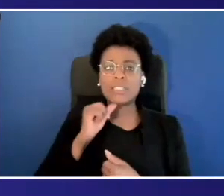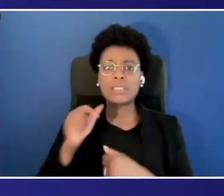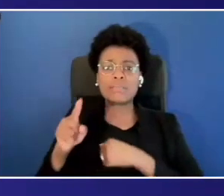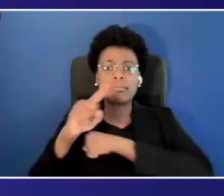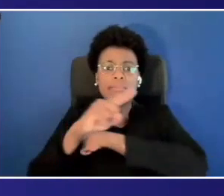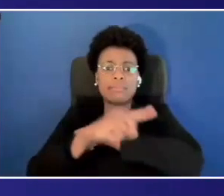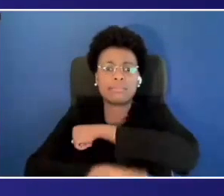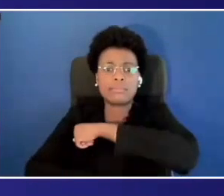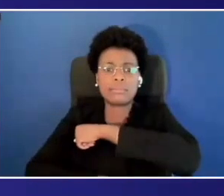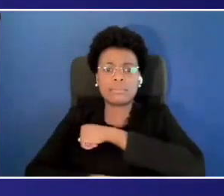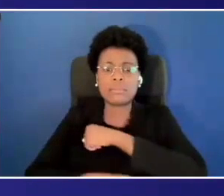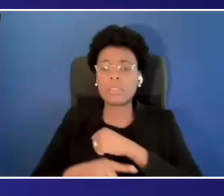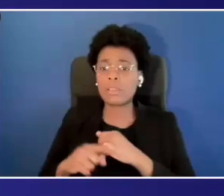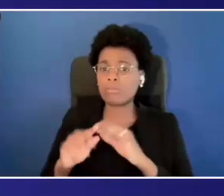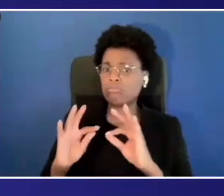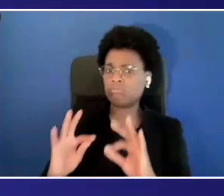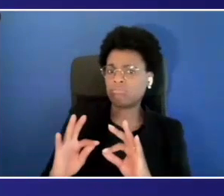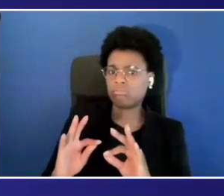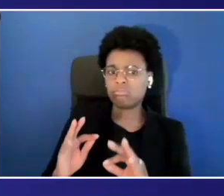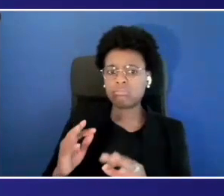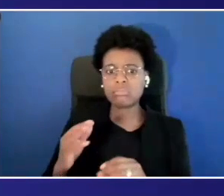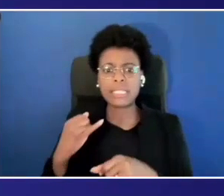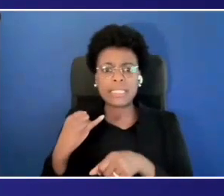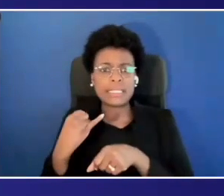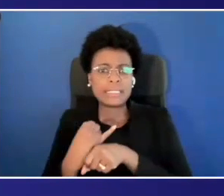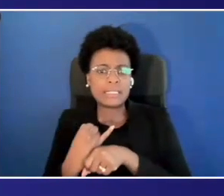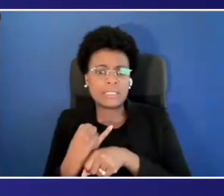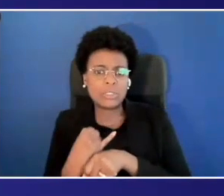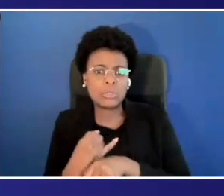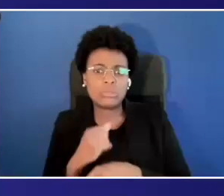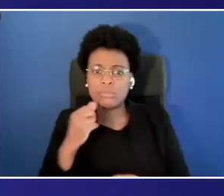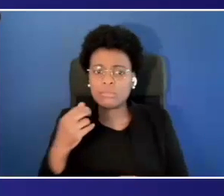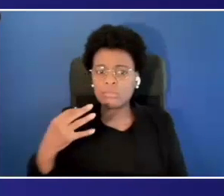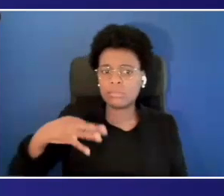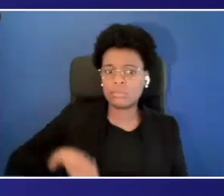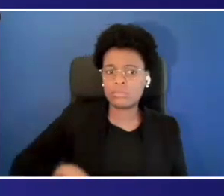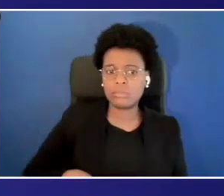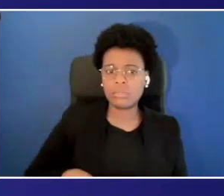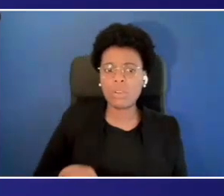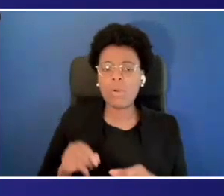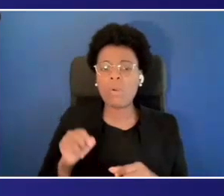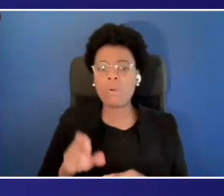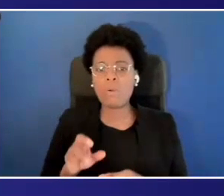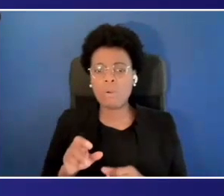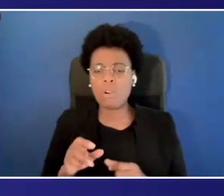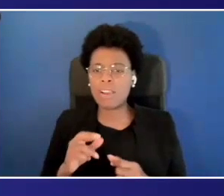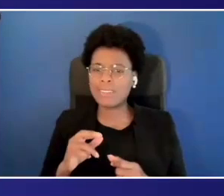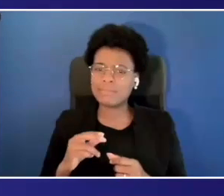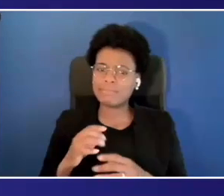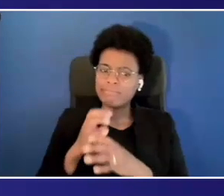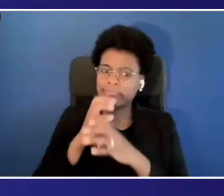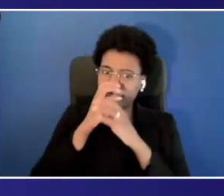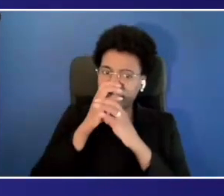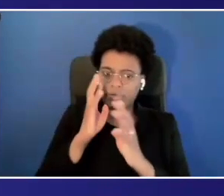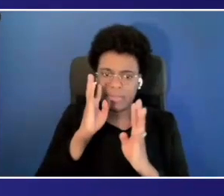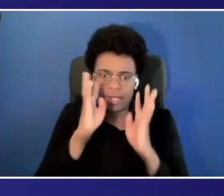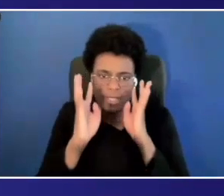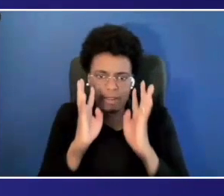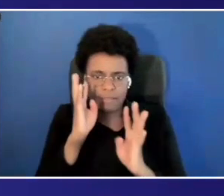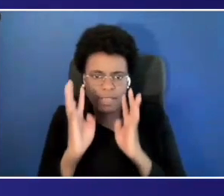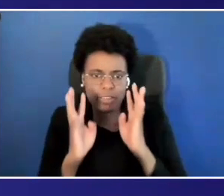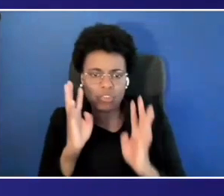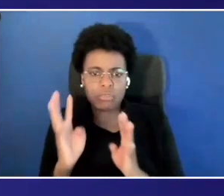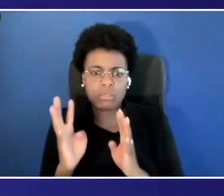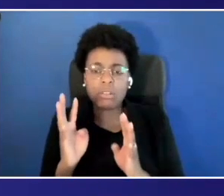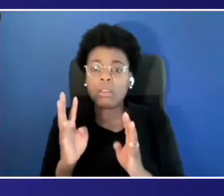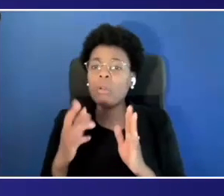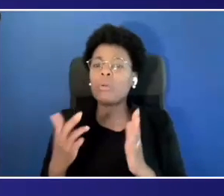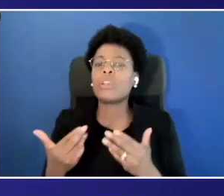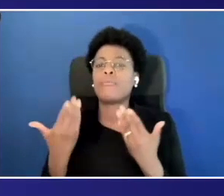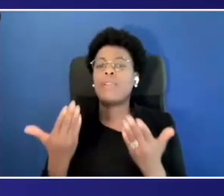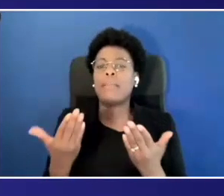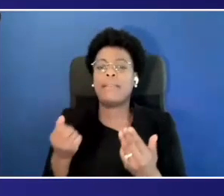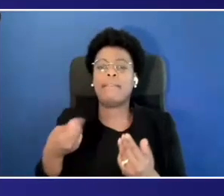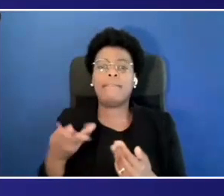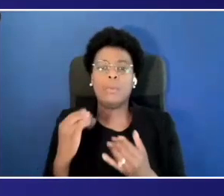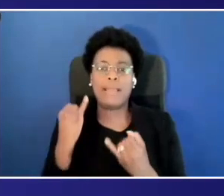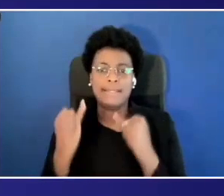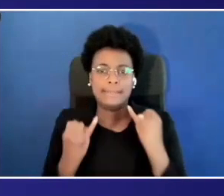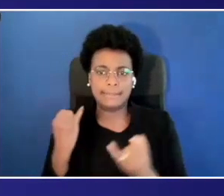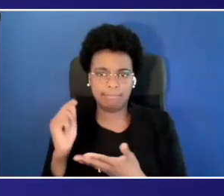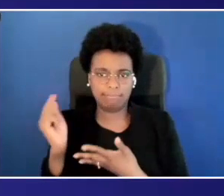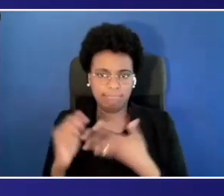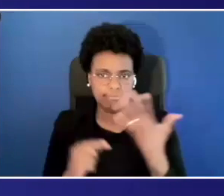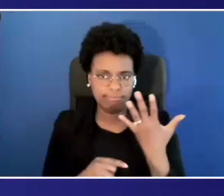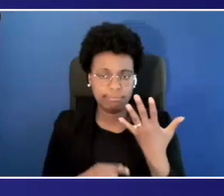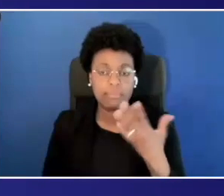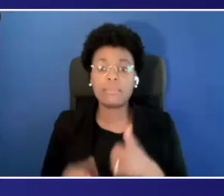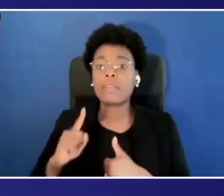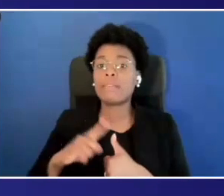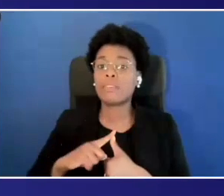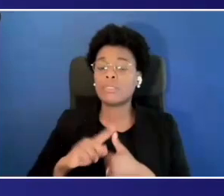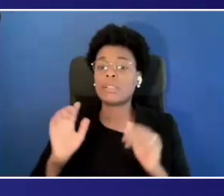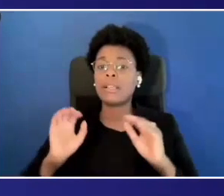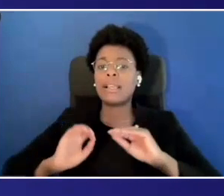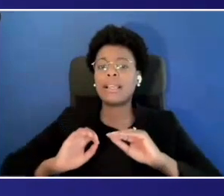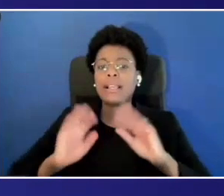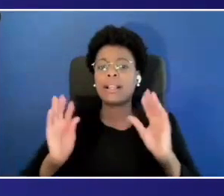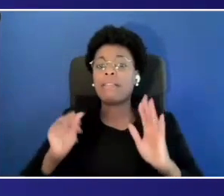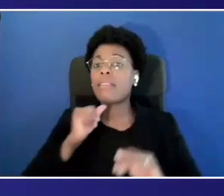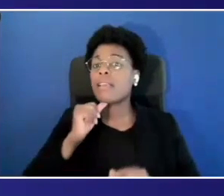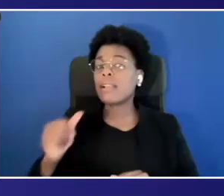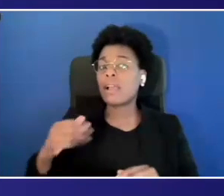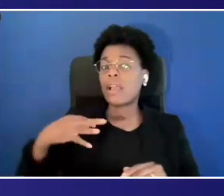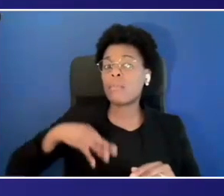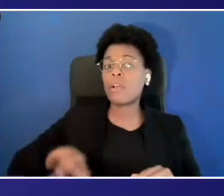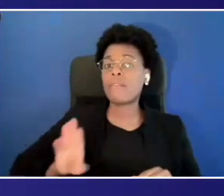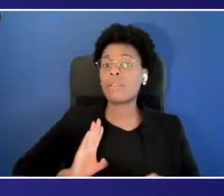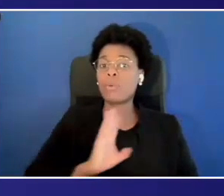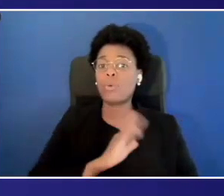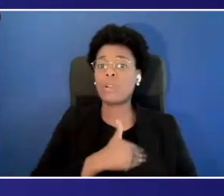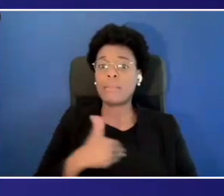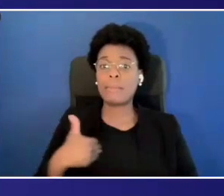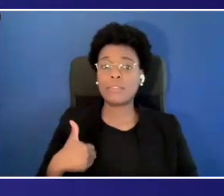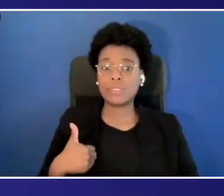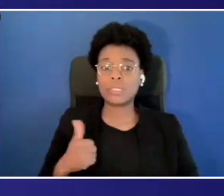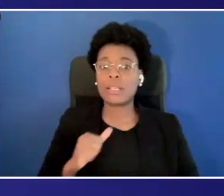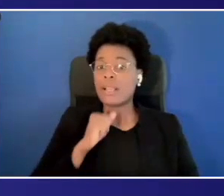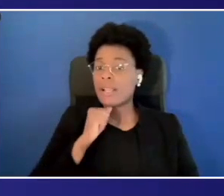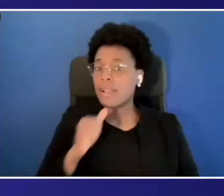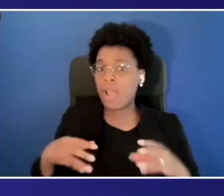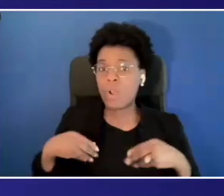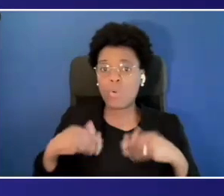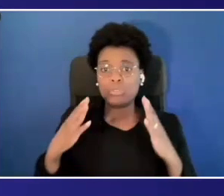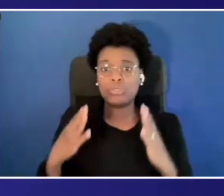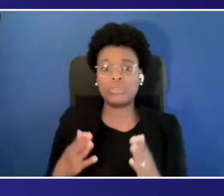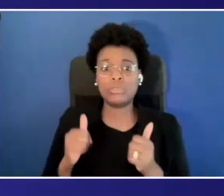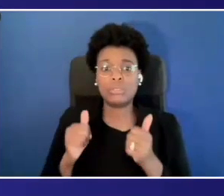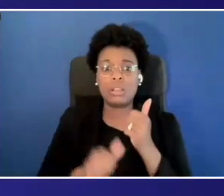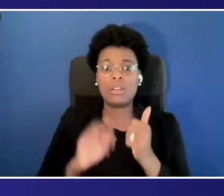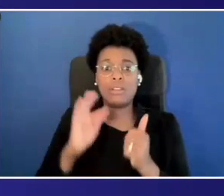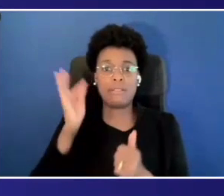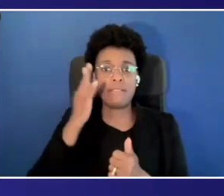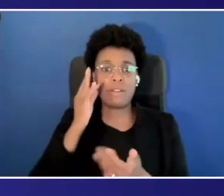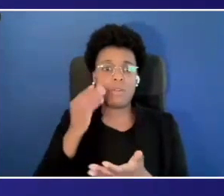To that end, we recommend a few potential ideas. Clarifying that nonprofit board members who are not owners under federal financial responsibility standards.